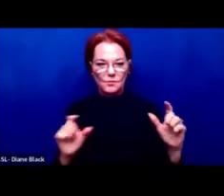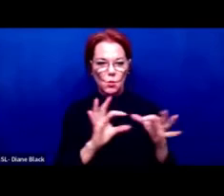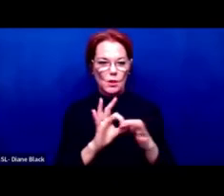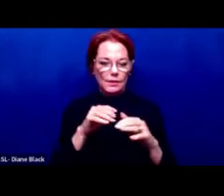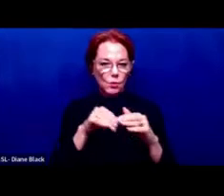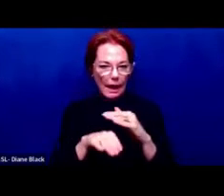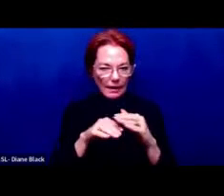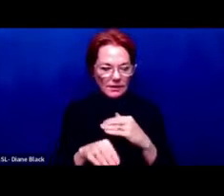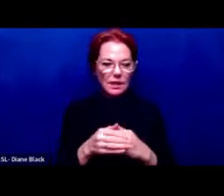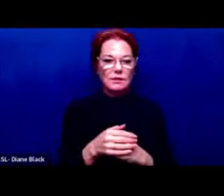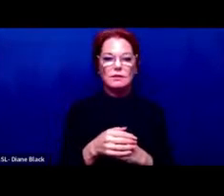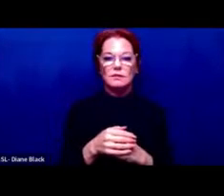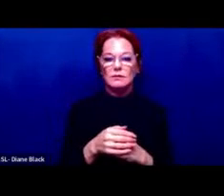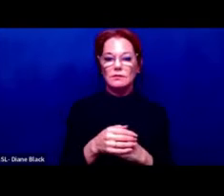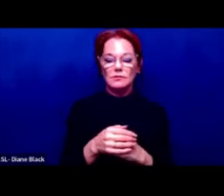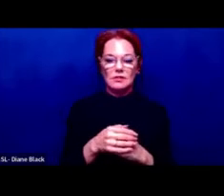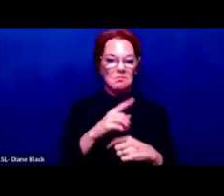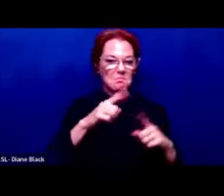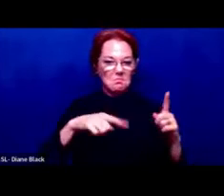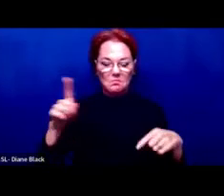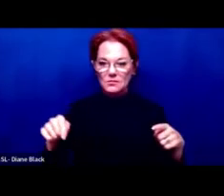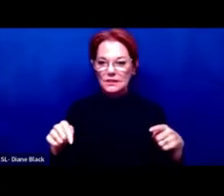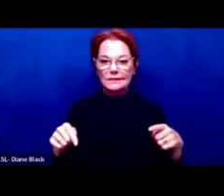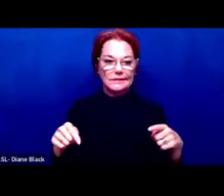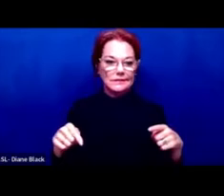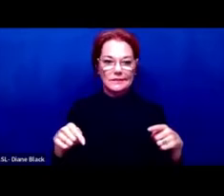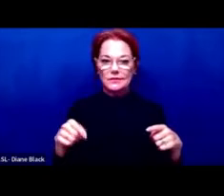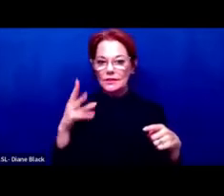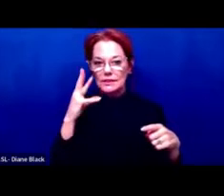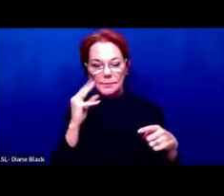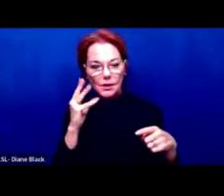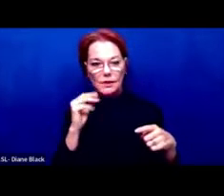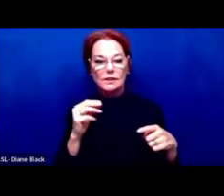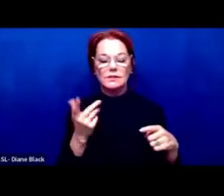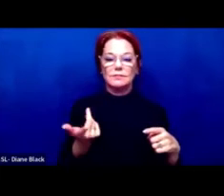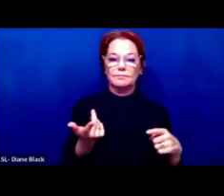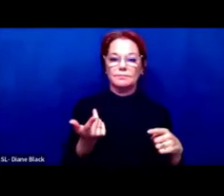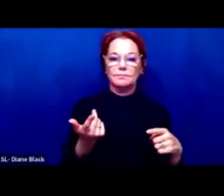setting, there's variation in in the experience, and the care and